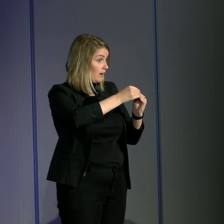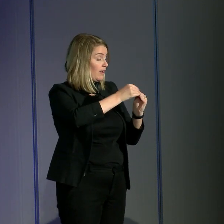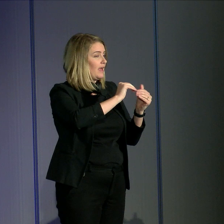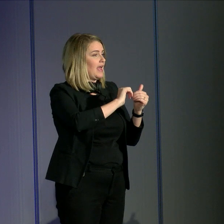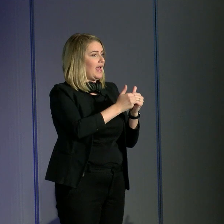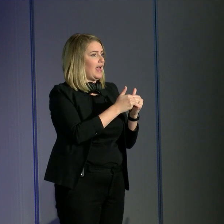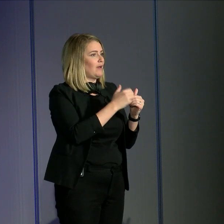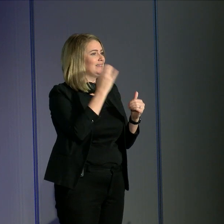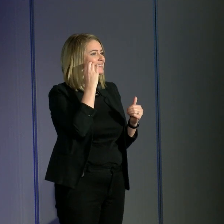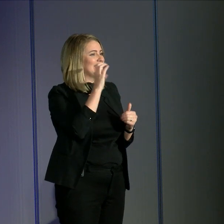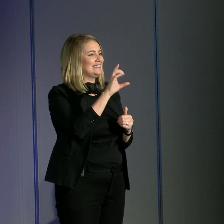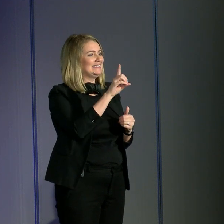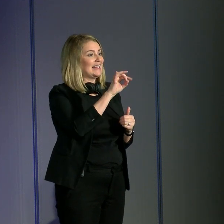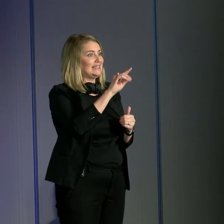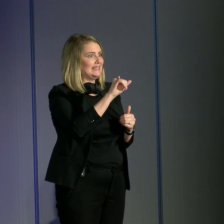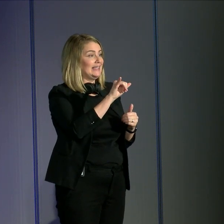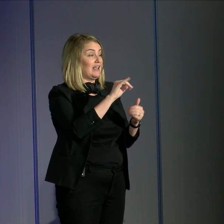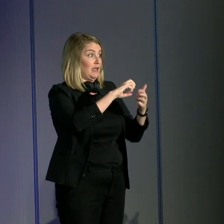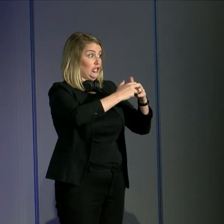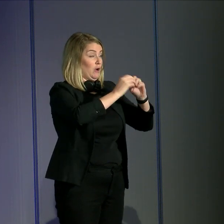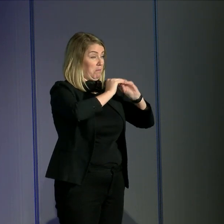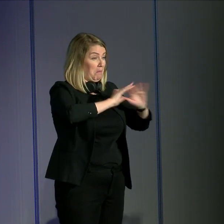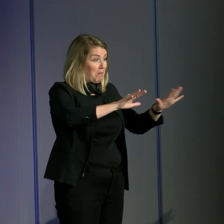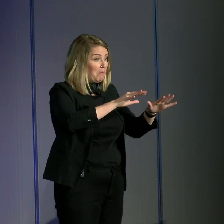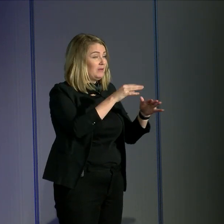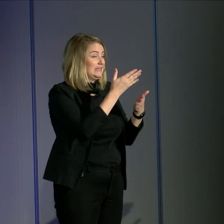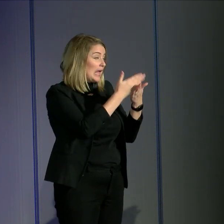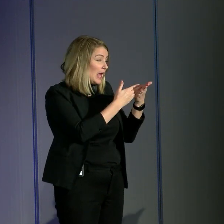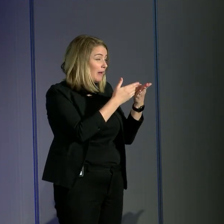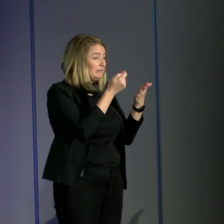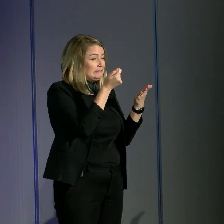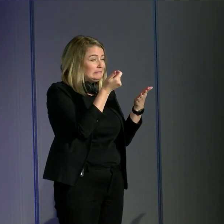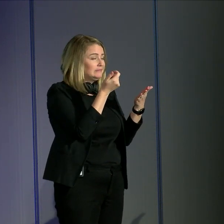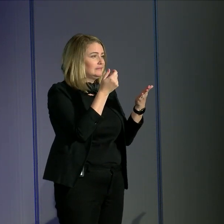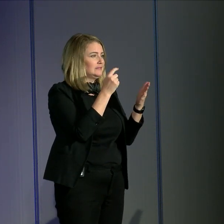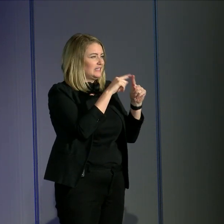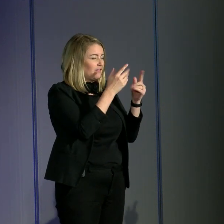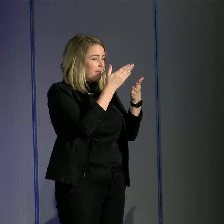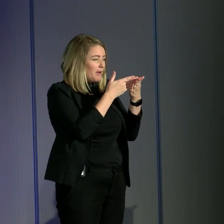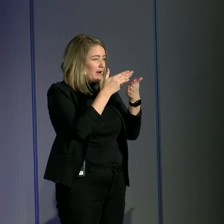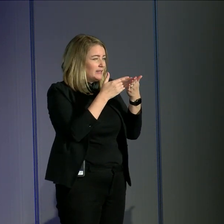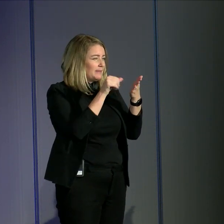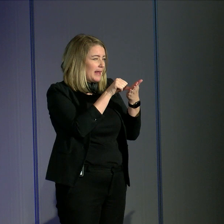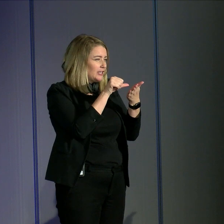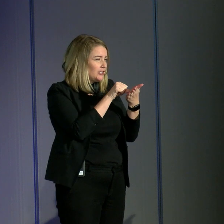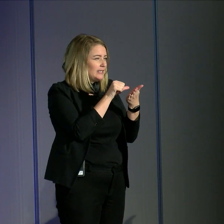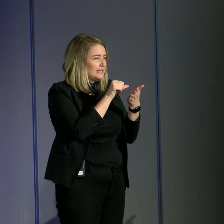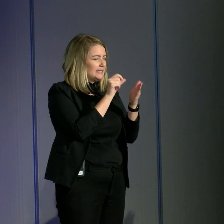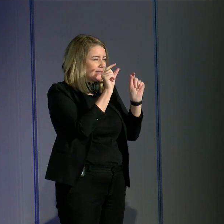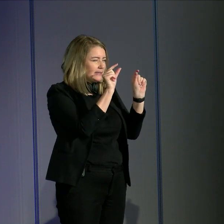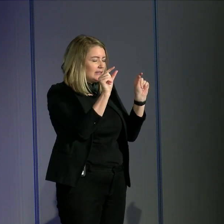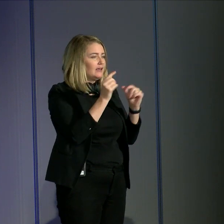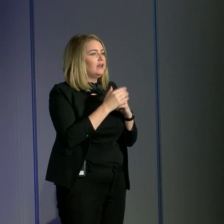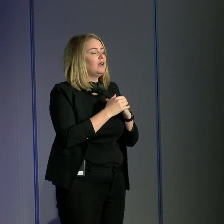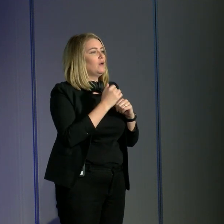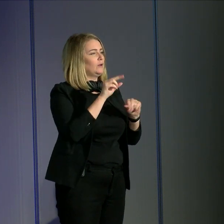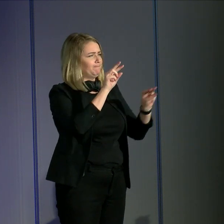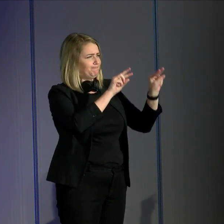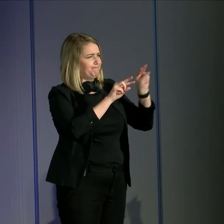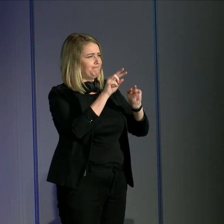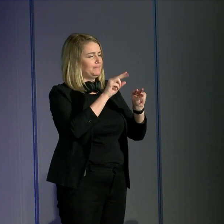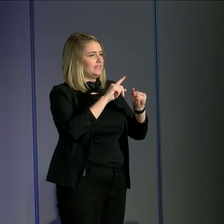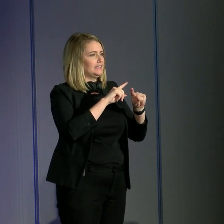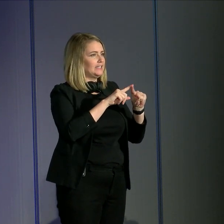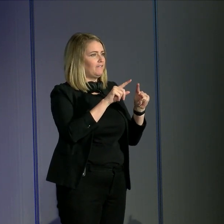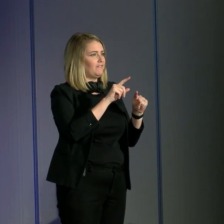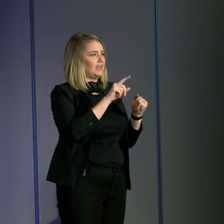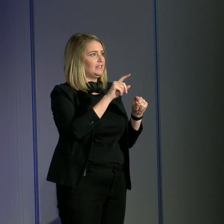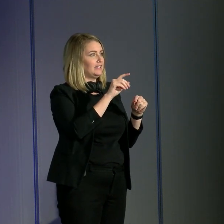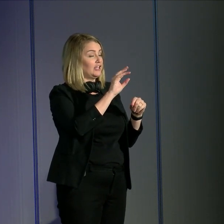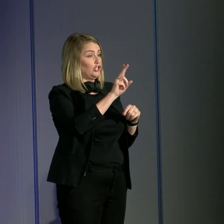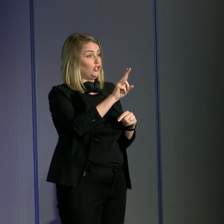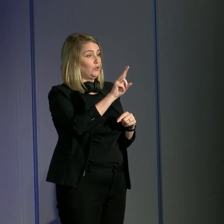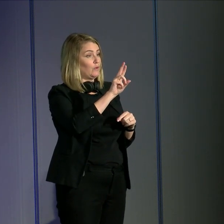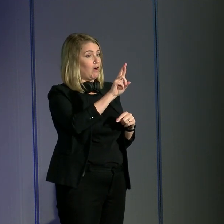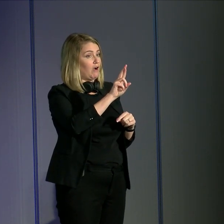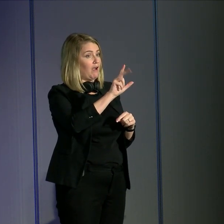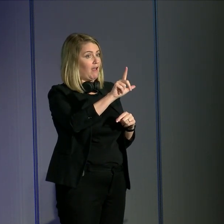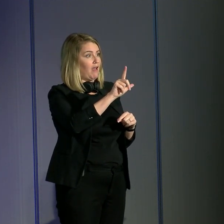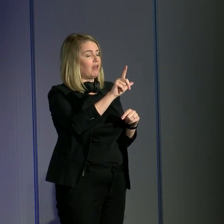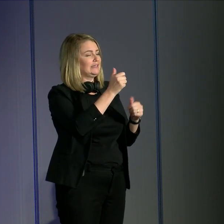How widespread, so do we use pages and, et cetera and as I've said, we want to get a